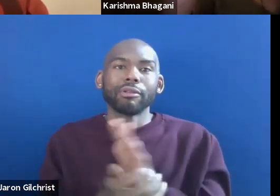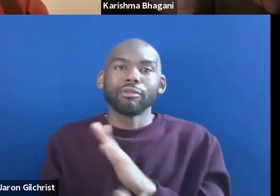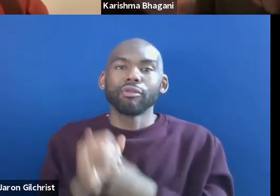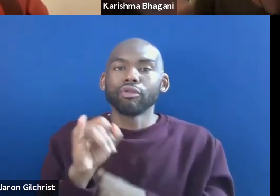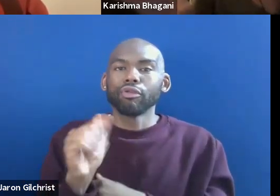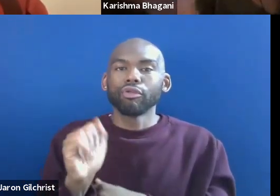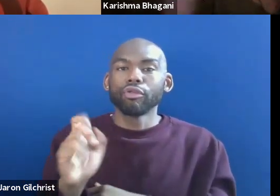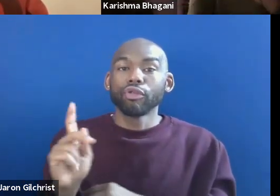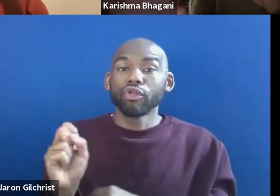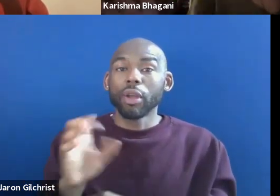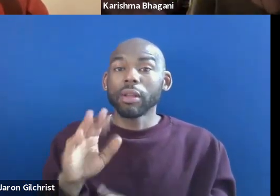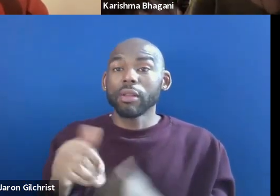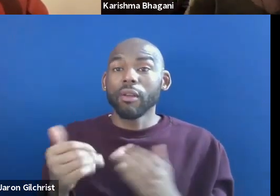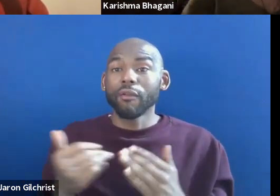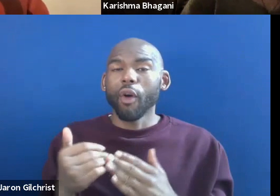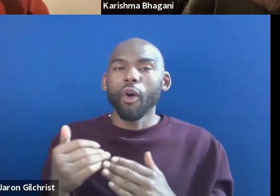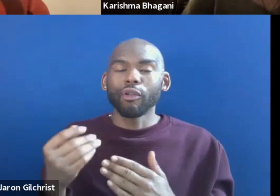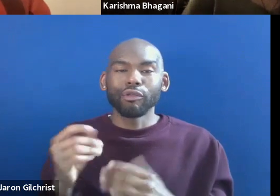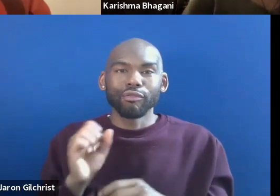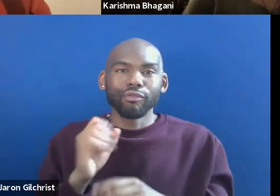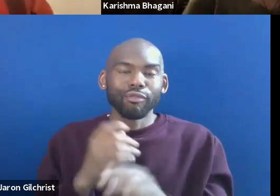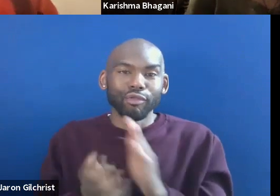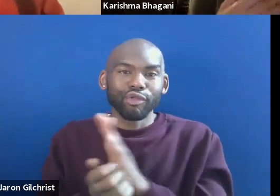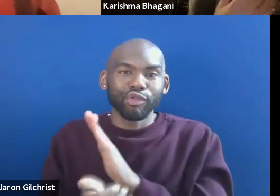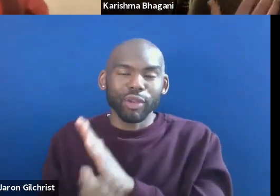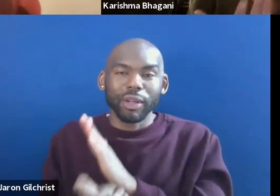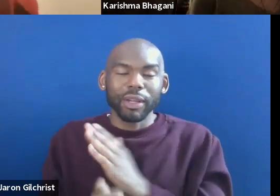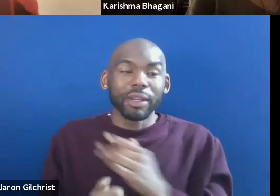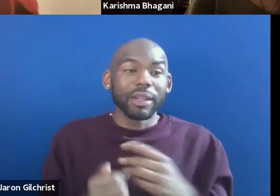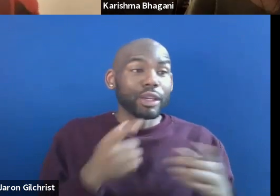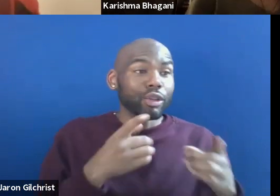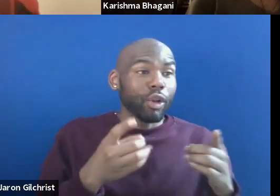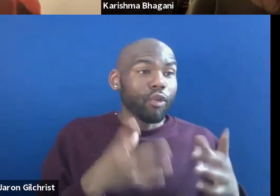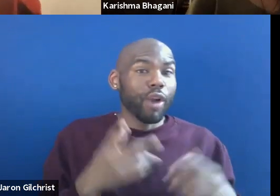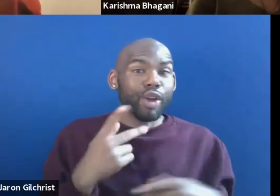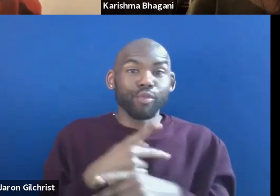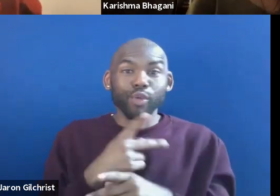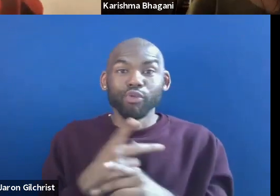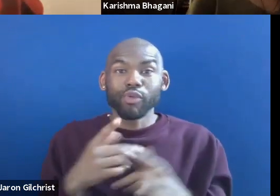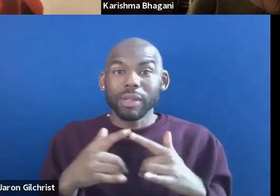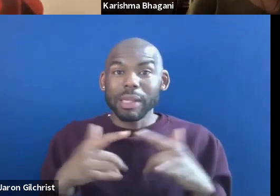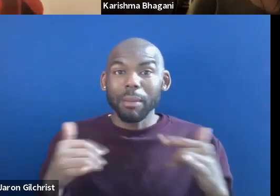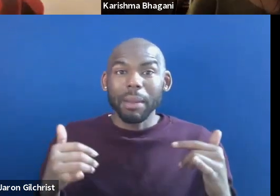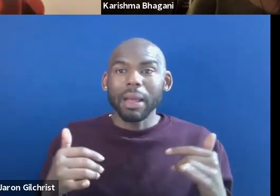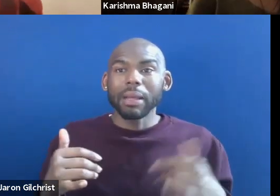and direct at the same time and that sort of being a shortfall when it comes to the kind of work